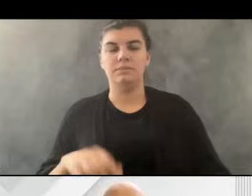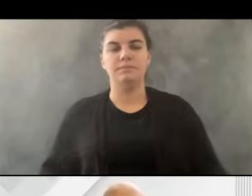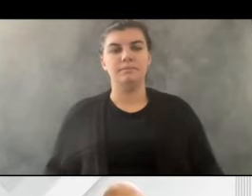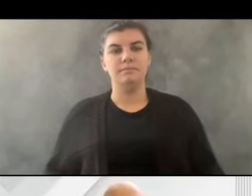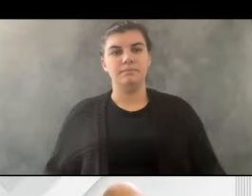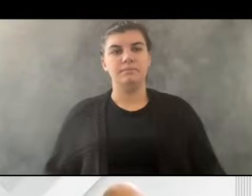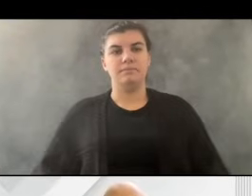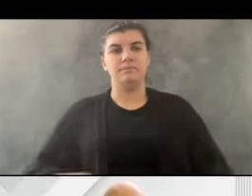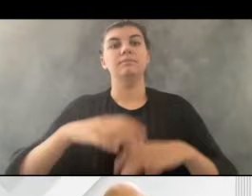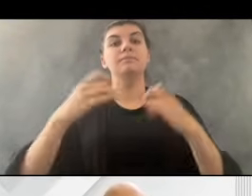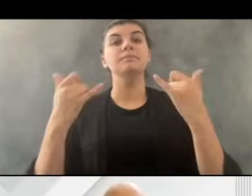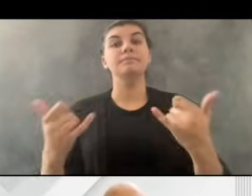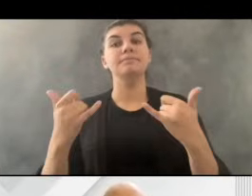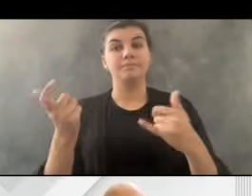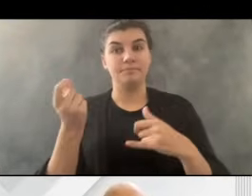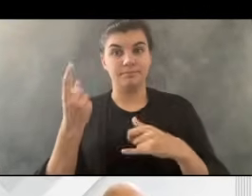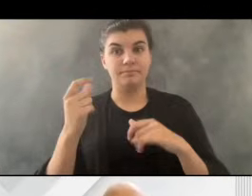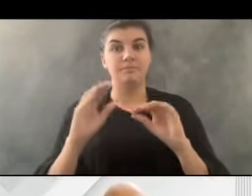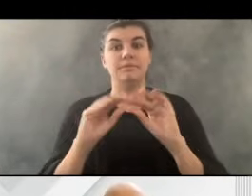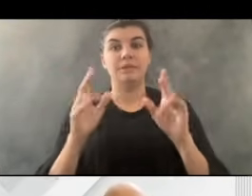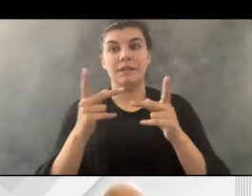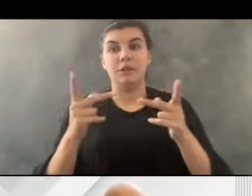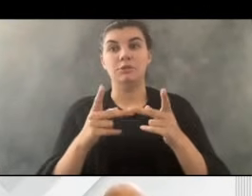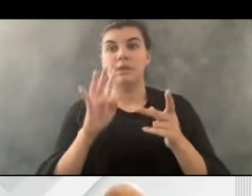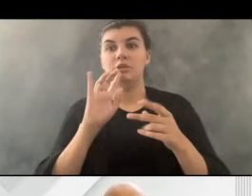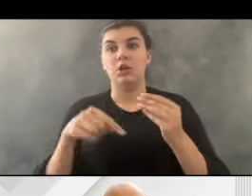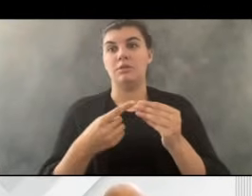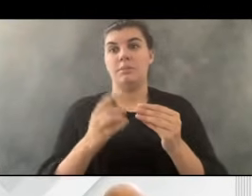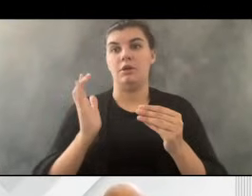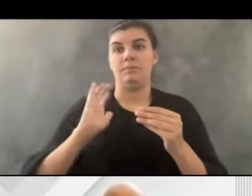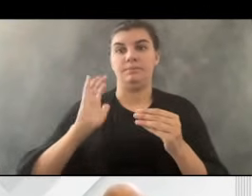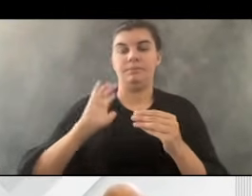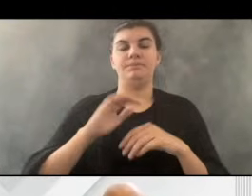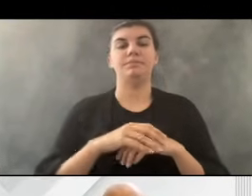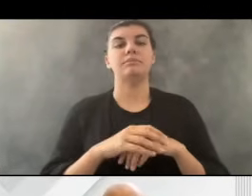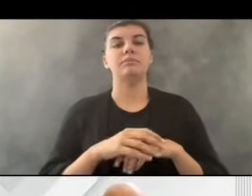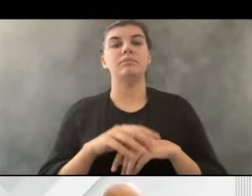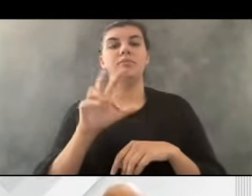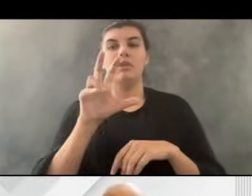Now clear space was talked about in the previous slide. The clear space is the 30 by 48 inches